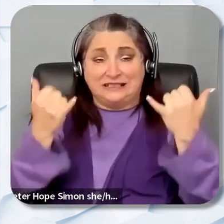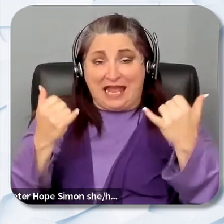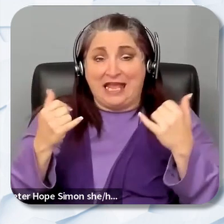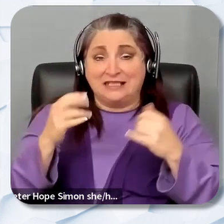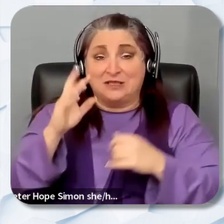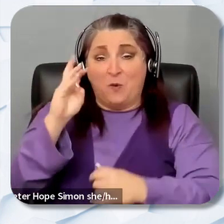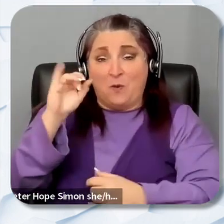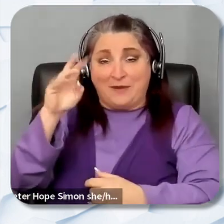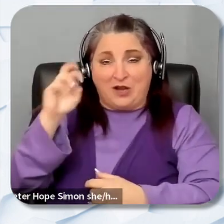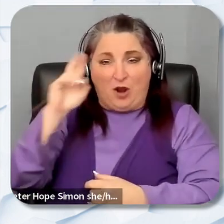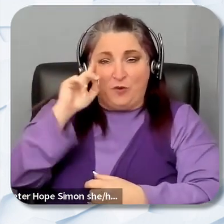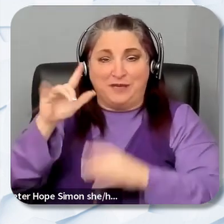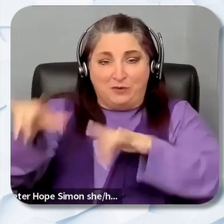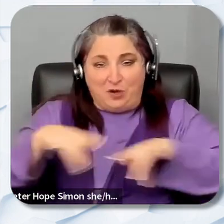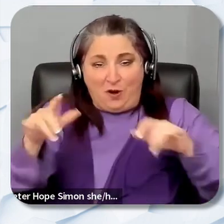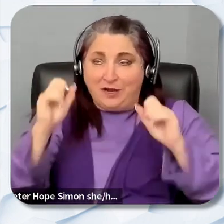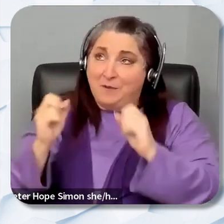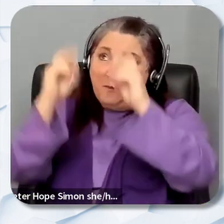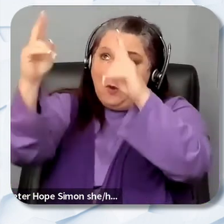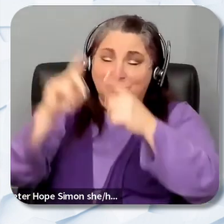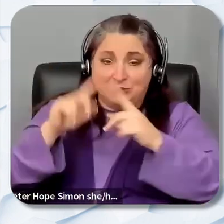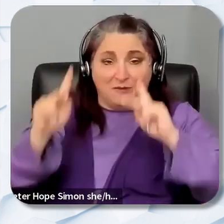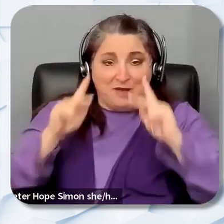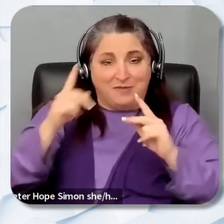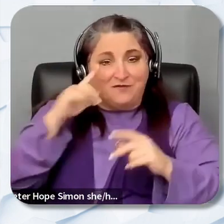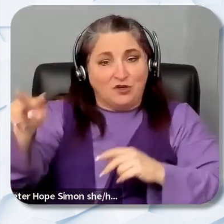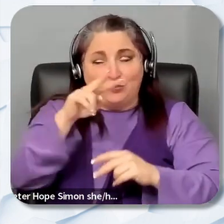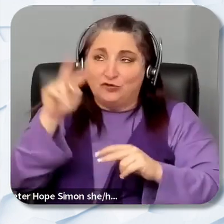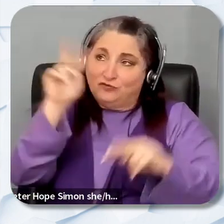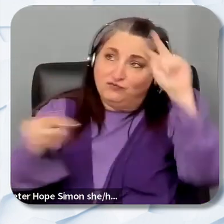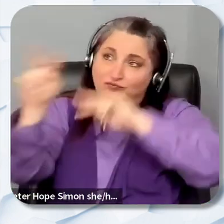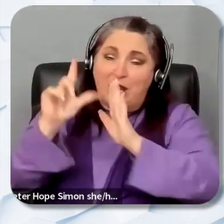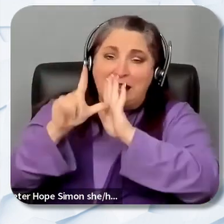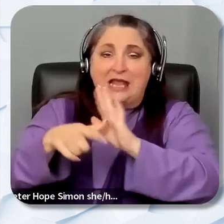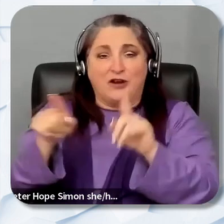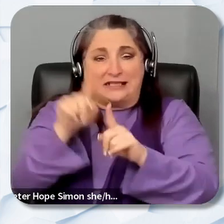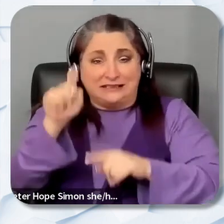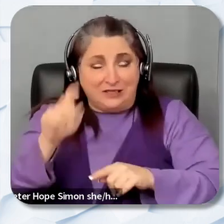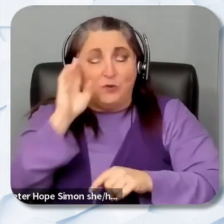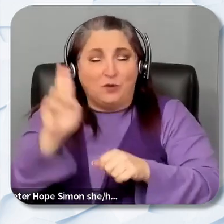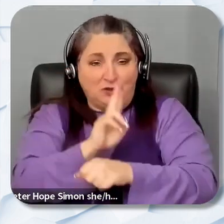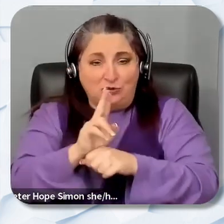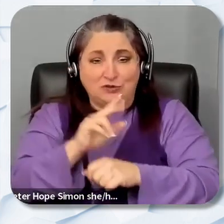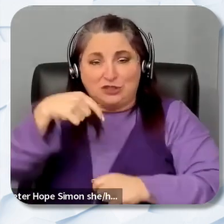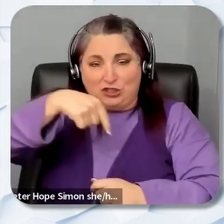public for you to review as needed. We will be using the Q & A today, as the chat has